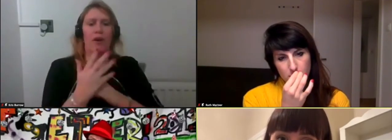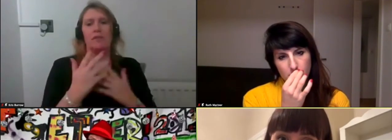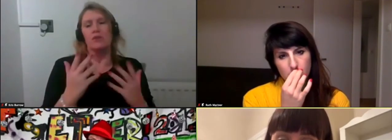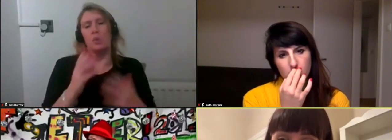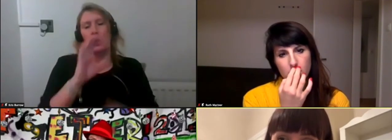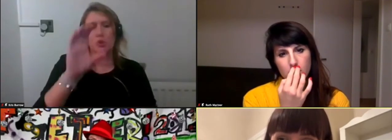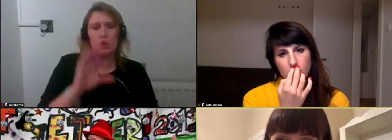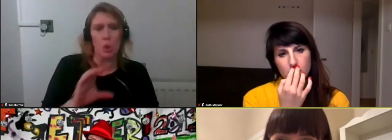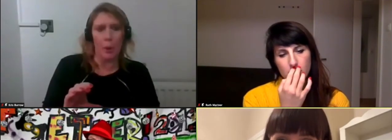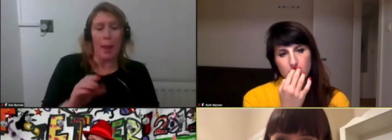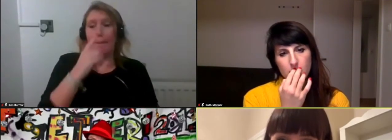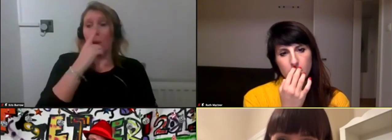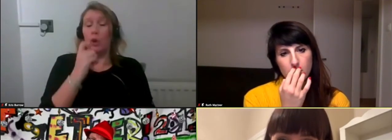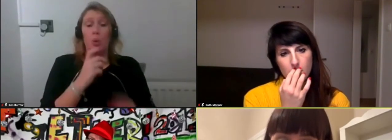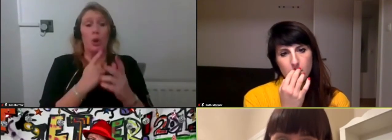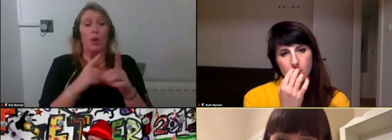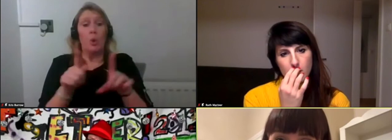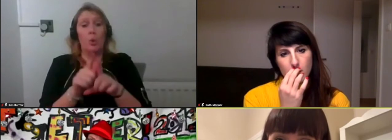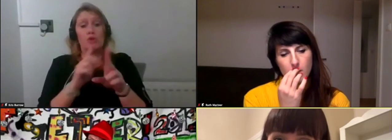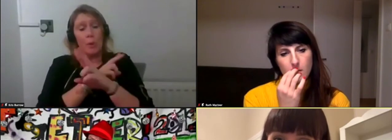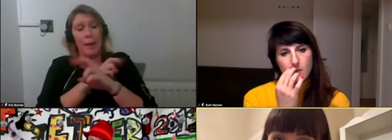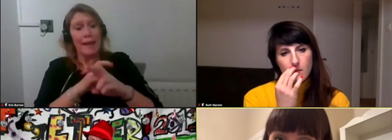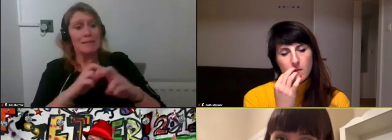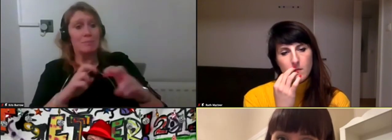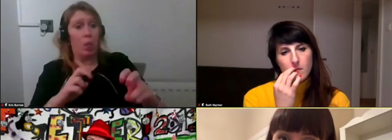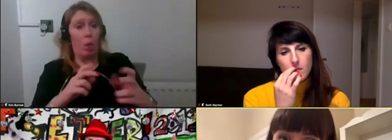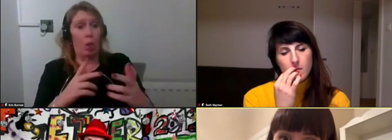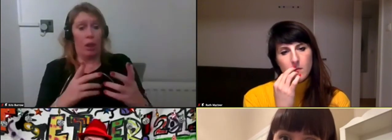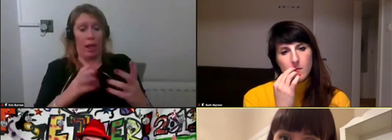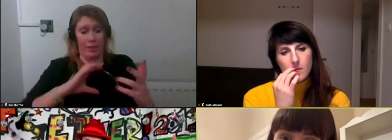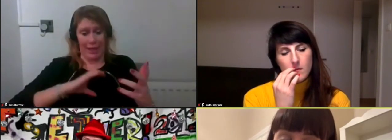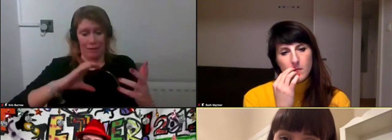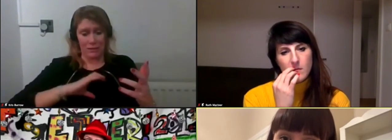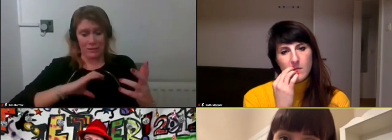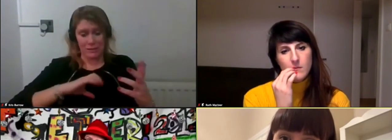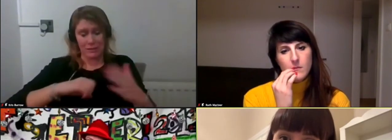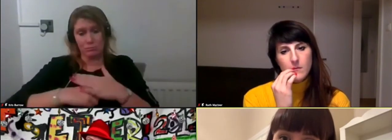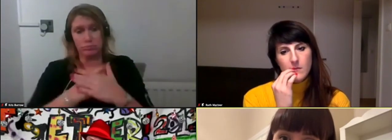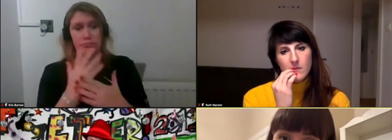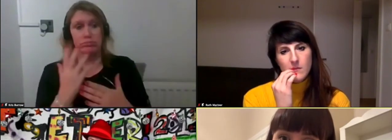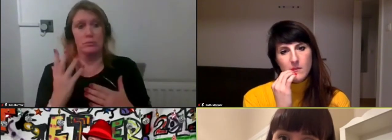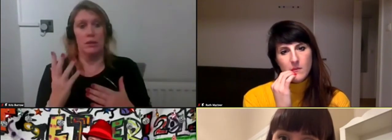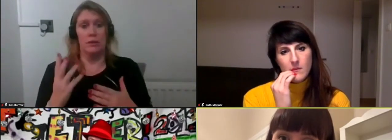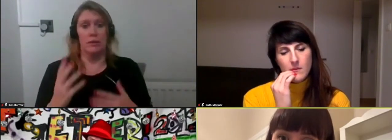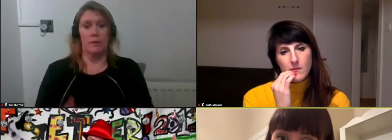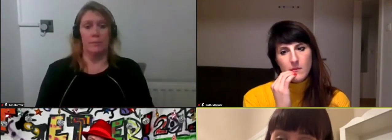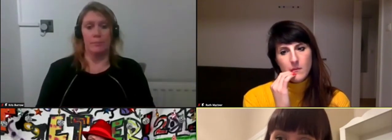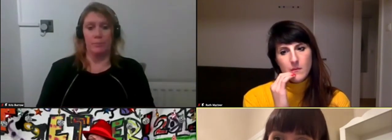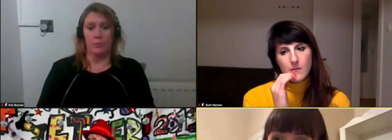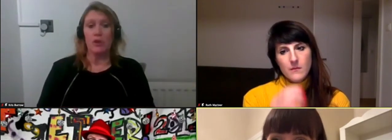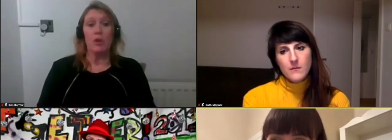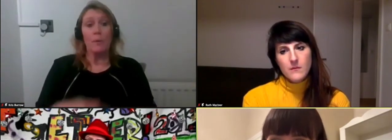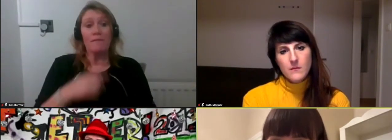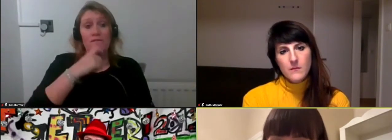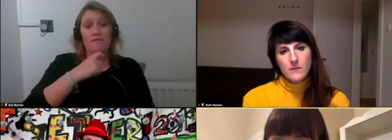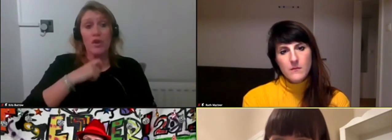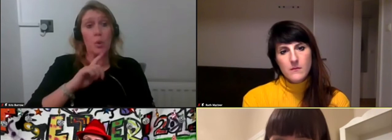wild, yeah, you could develop the character through it as well. So we have had a few responses coming up, Susan Says,